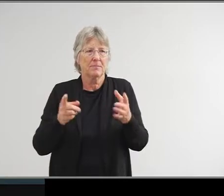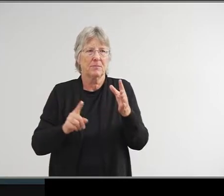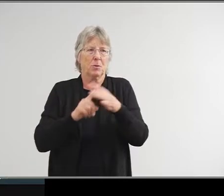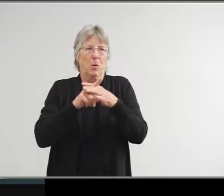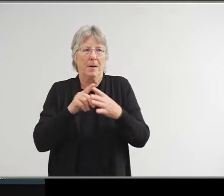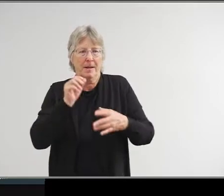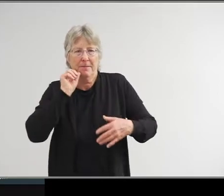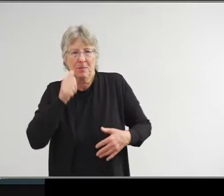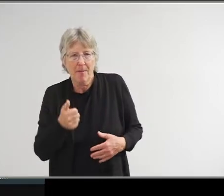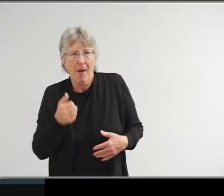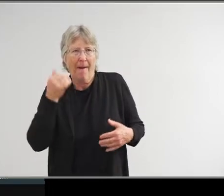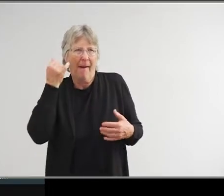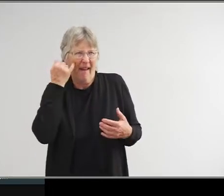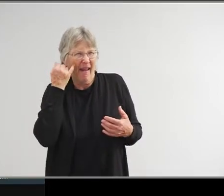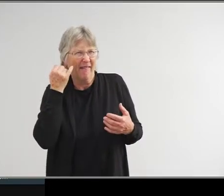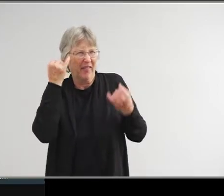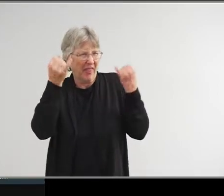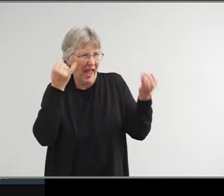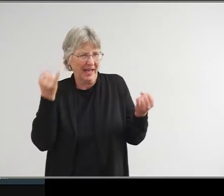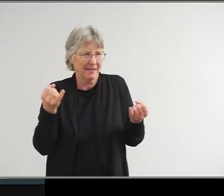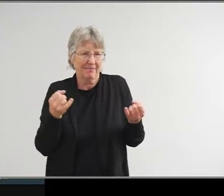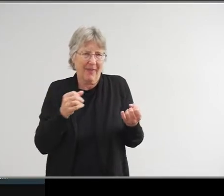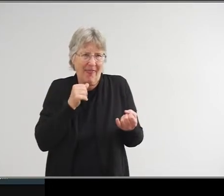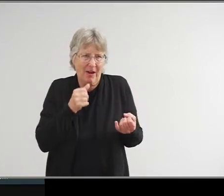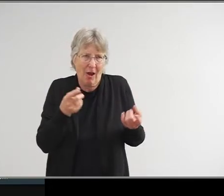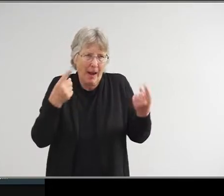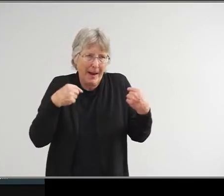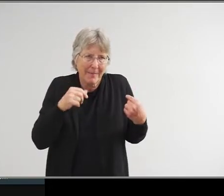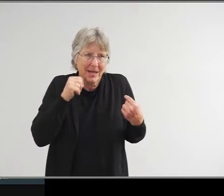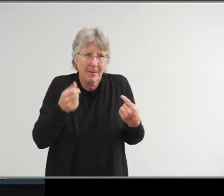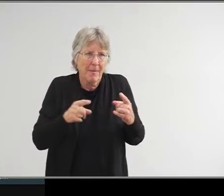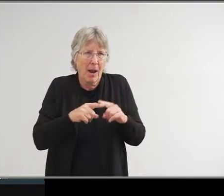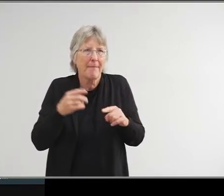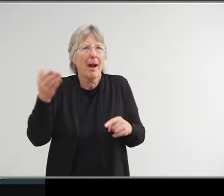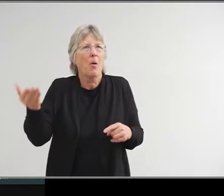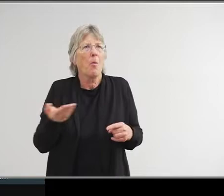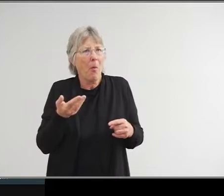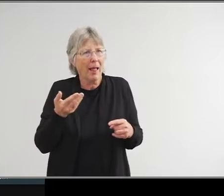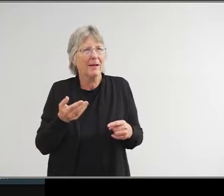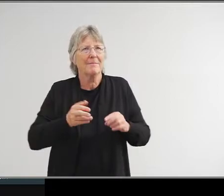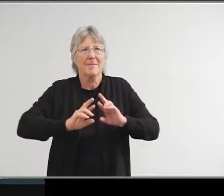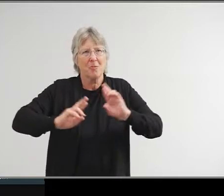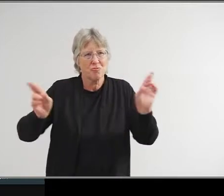with the idea that while they're not coming tomorrow we welcome them on the day that it is allowable.